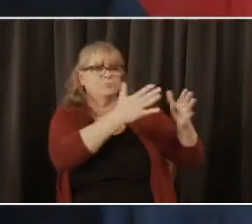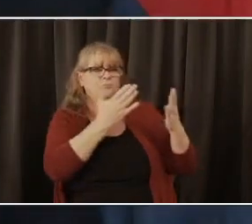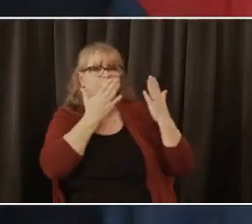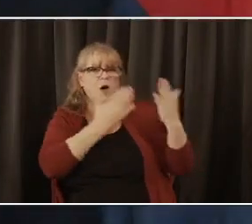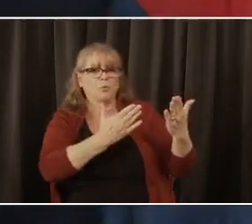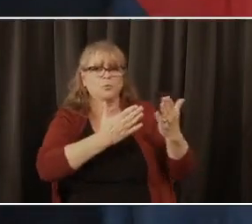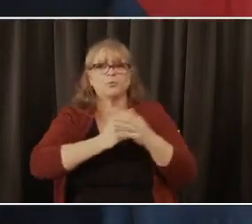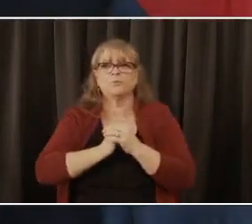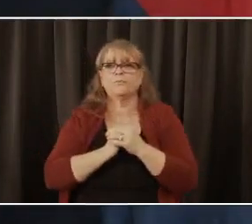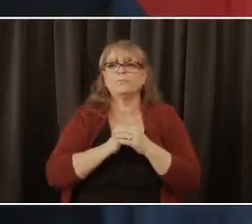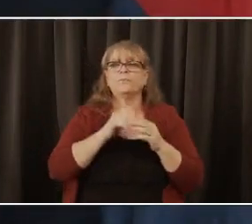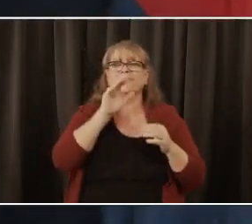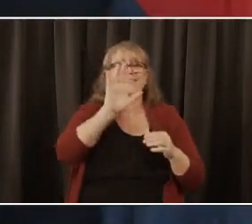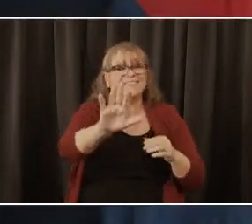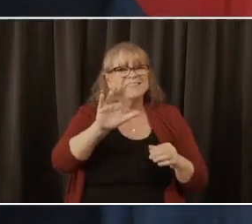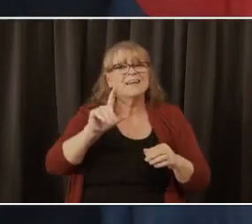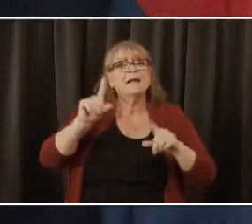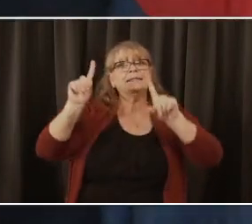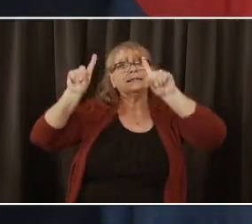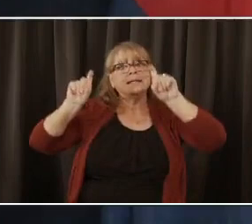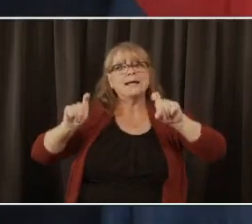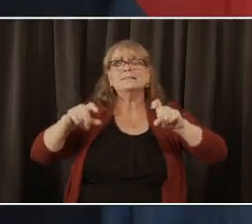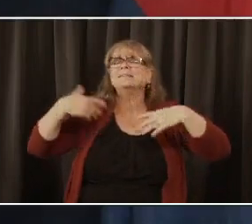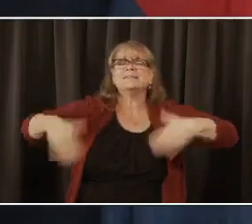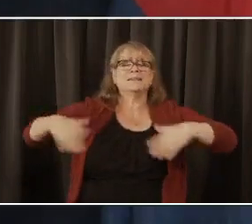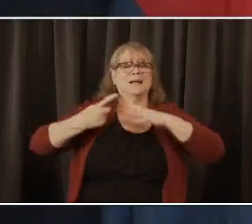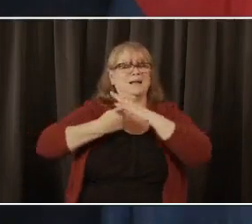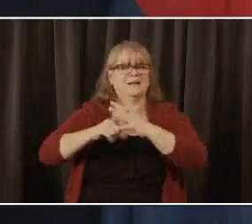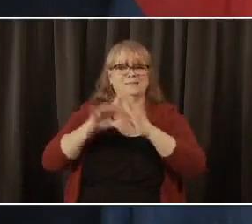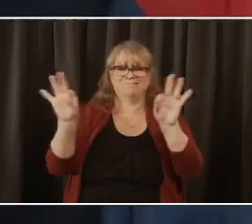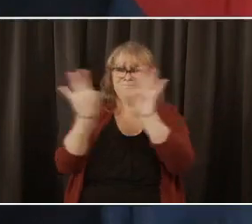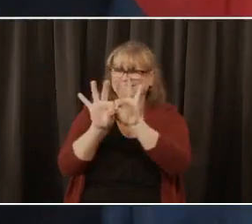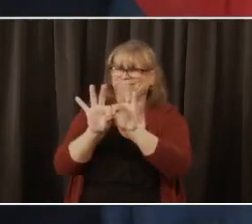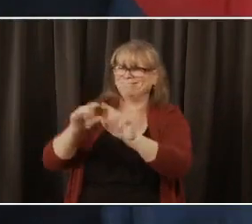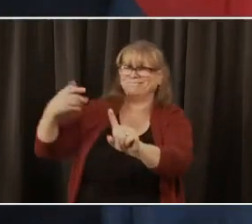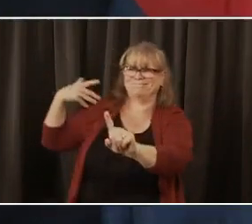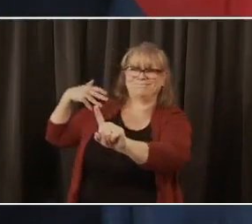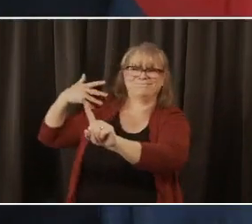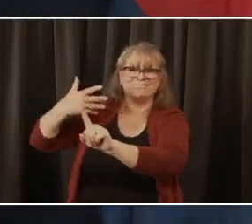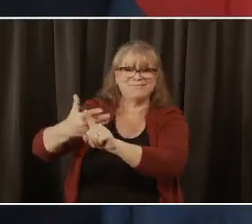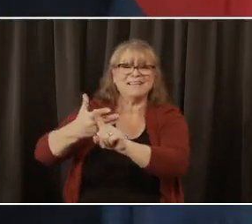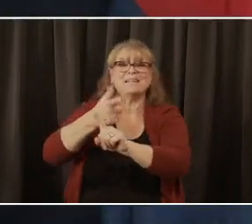first of the nation effort to deliver COVID-19 test to preschool through 12th grade teachers